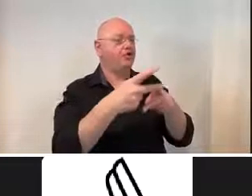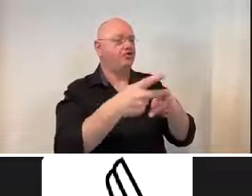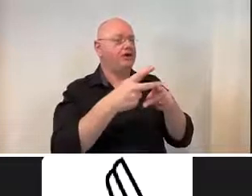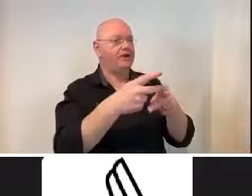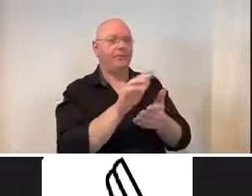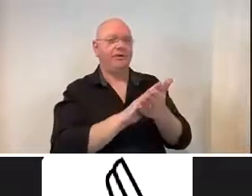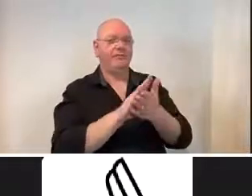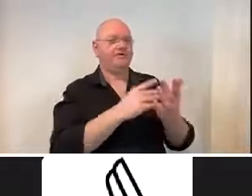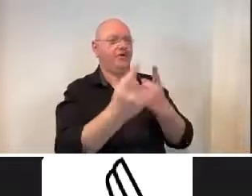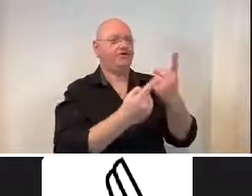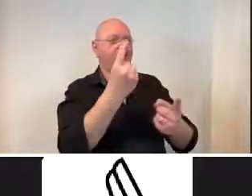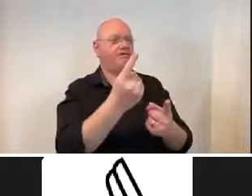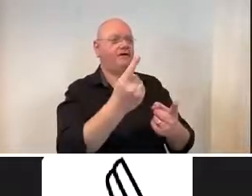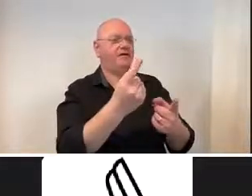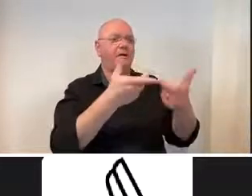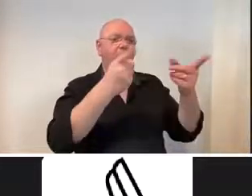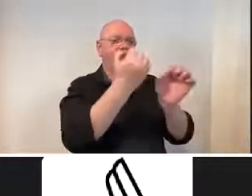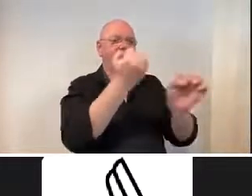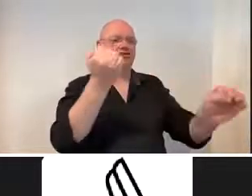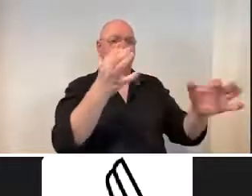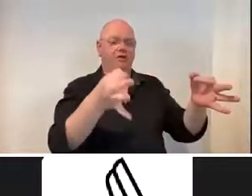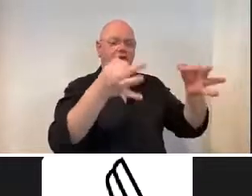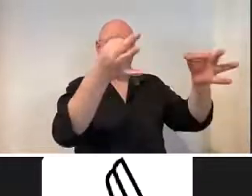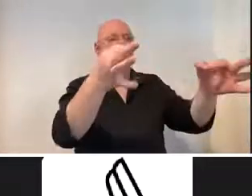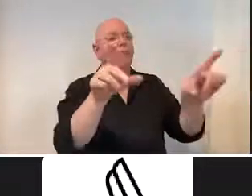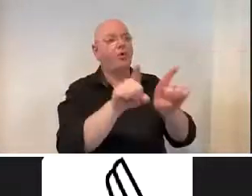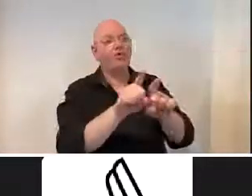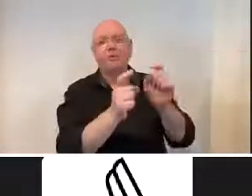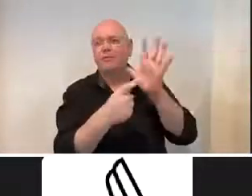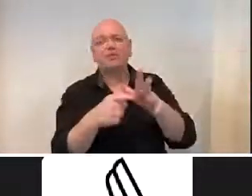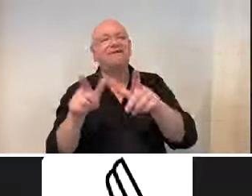is not something that we would have covered, but there's so many of these everywhere we go.